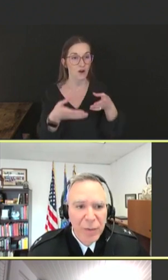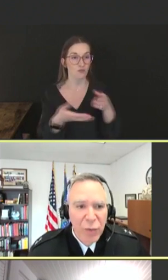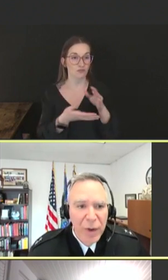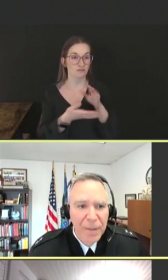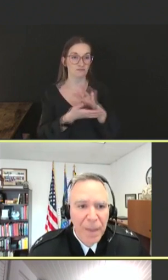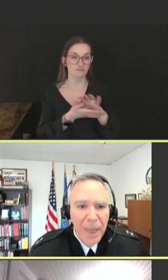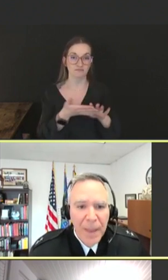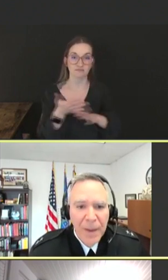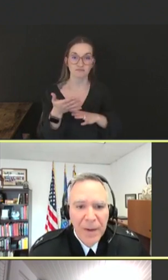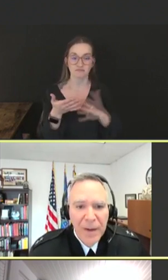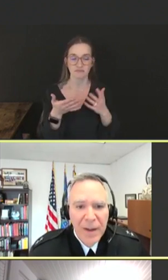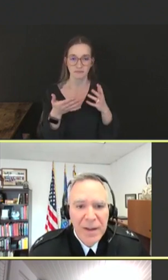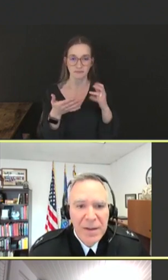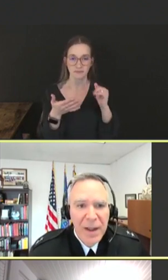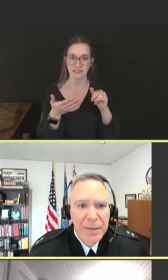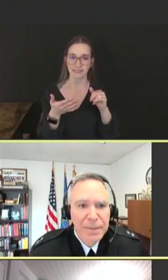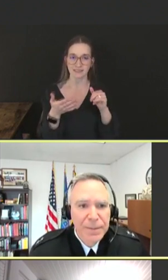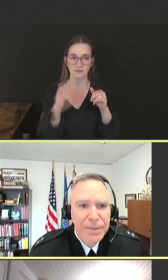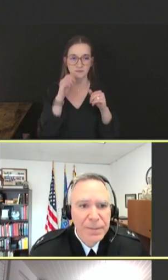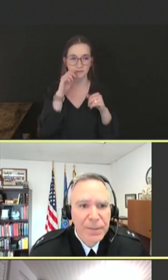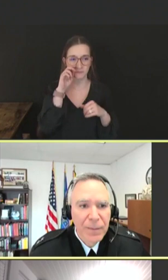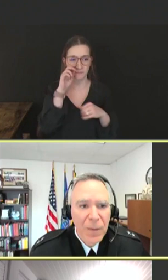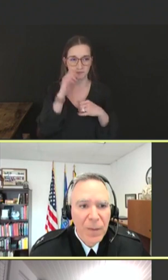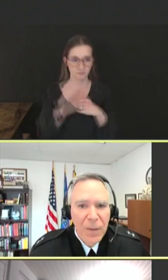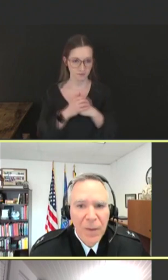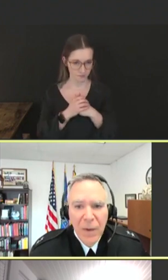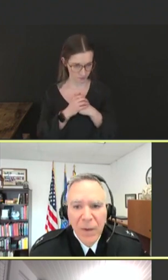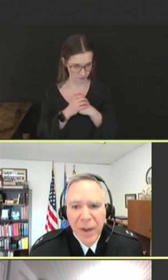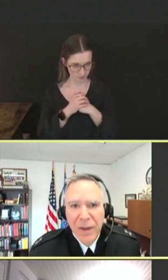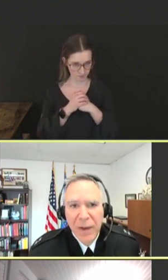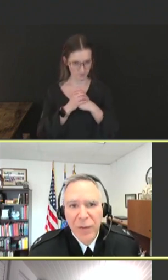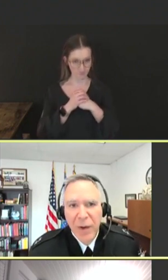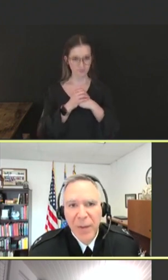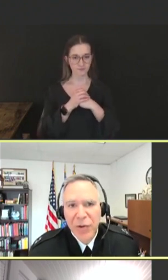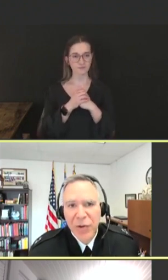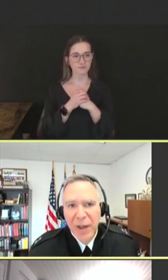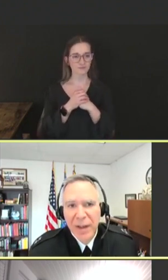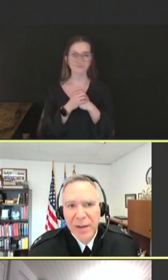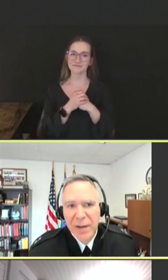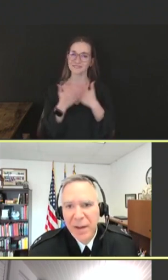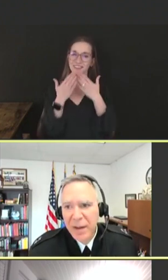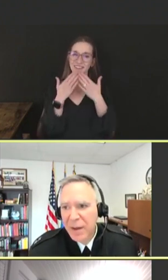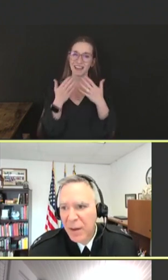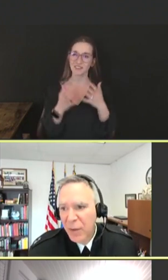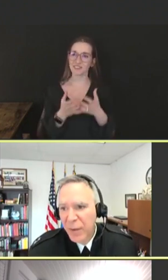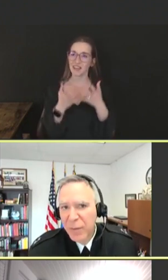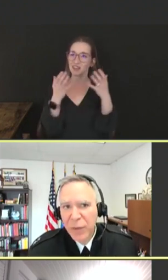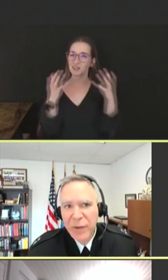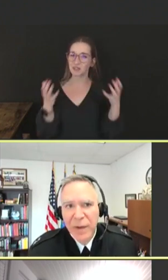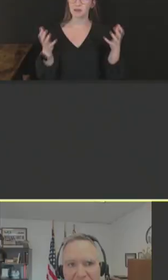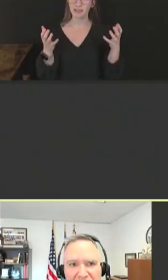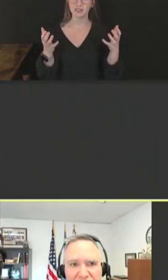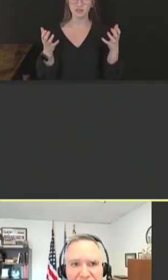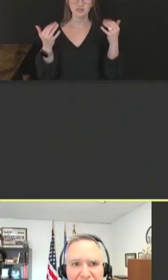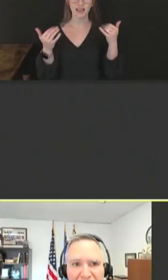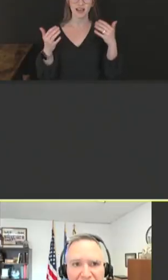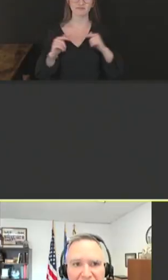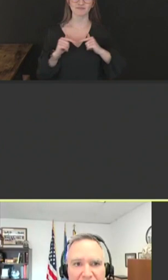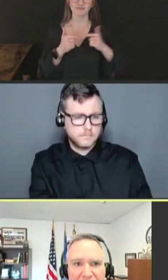report. Next slide. Okay. Thank you very much, and we move to the next presenter. Thank you.